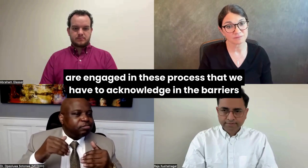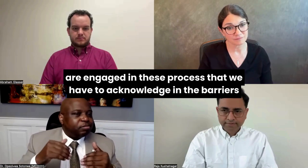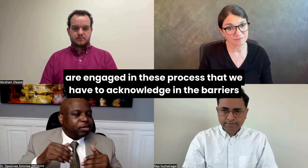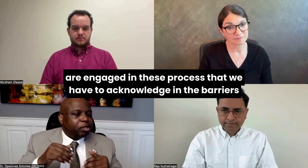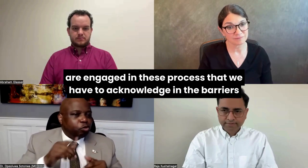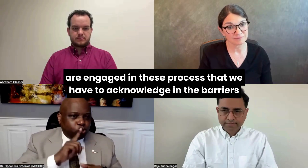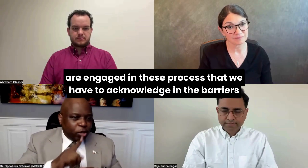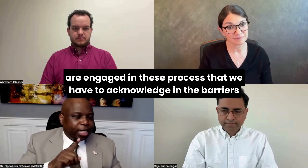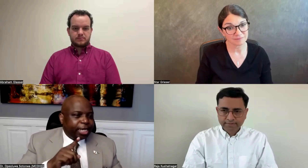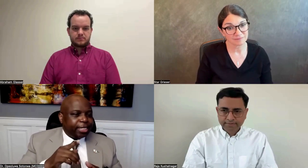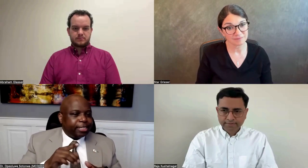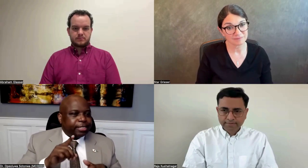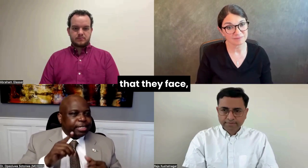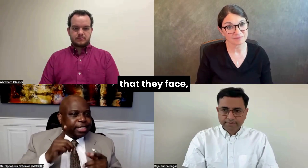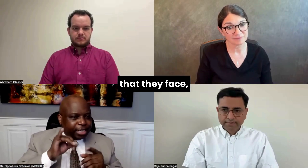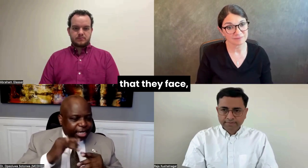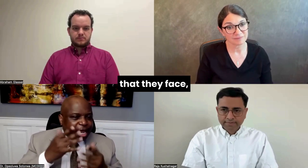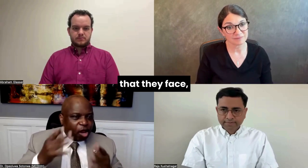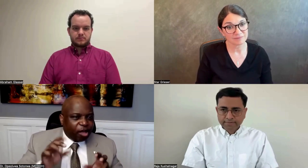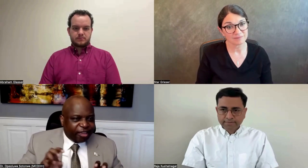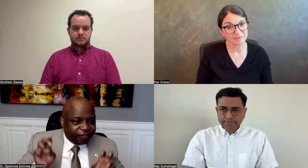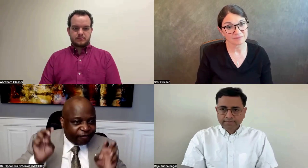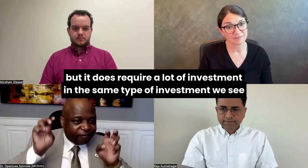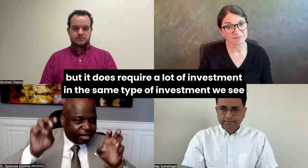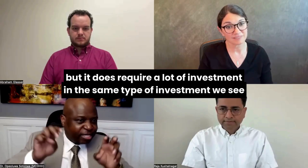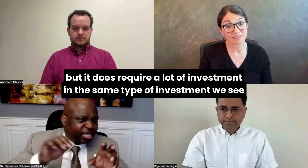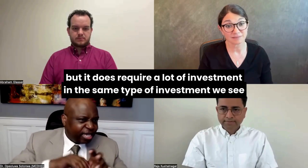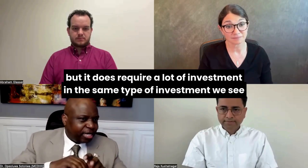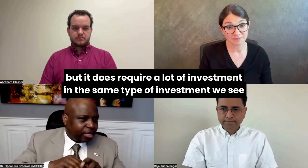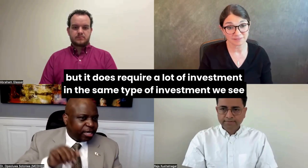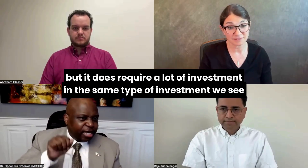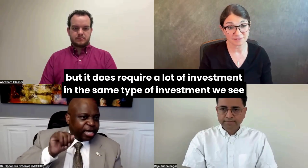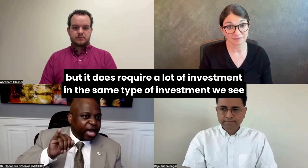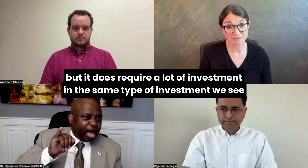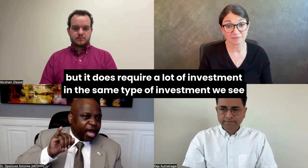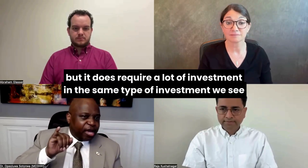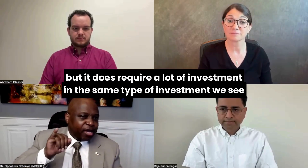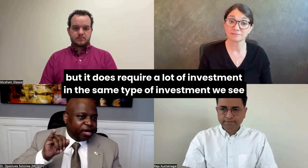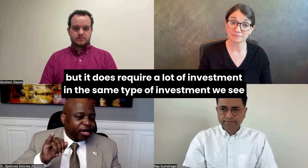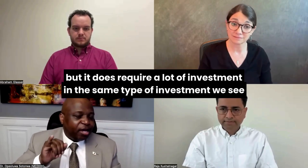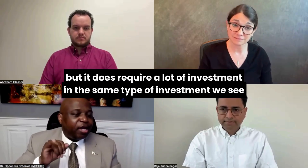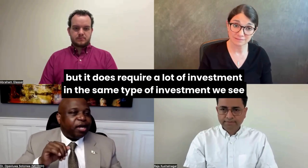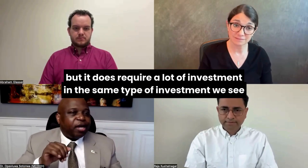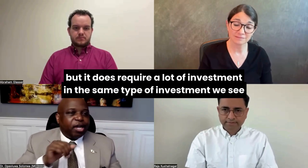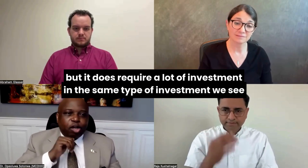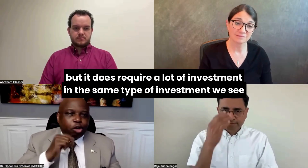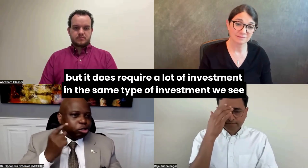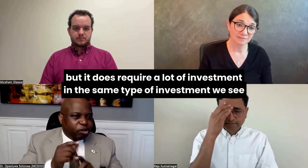that they face, but it does require a lot of investment in the same type of investment we see